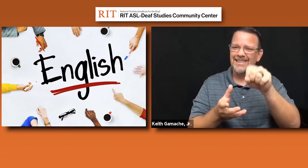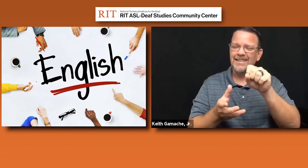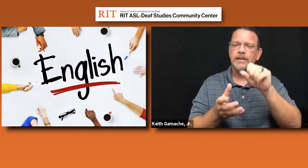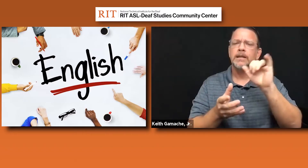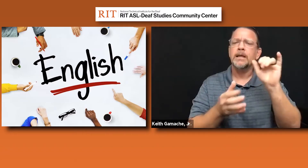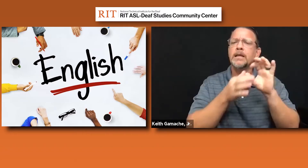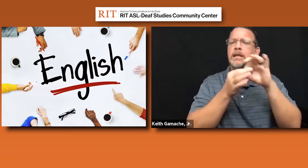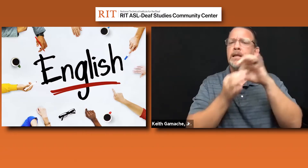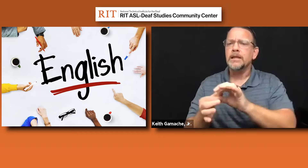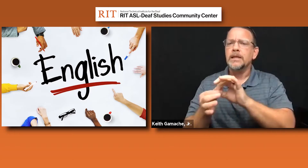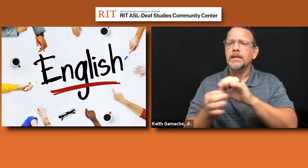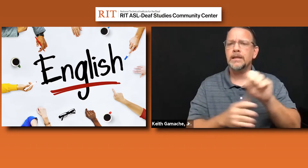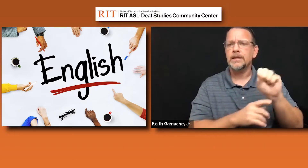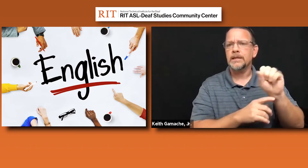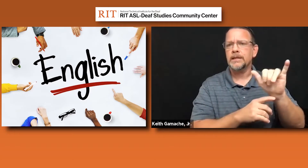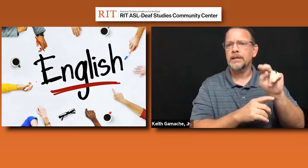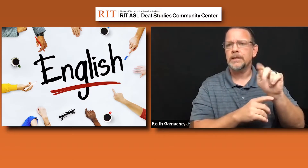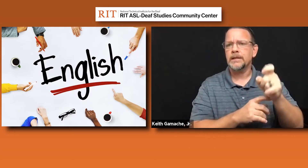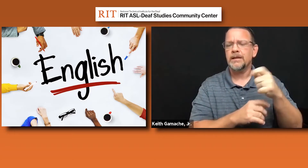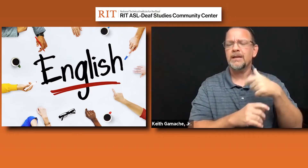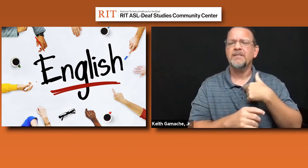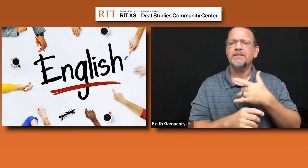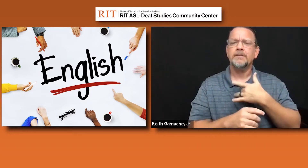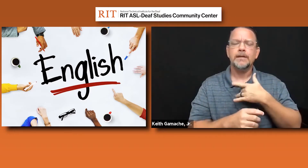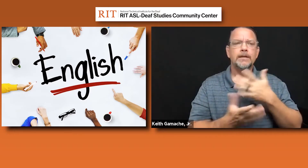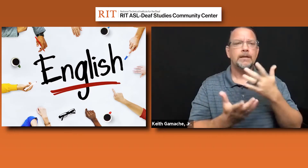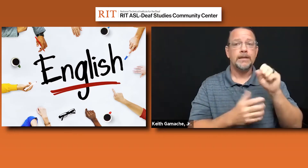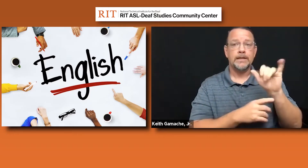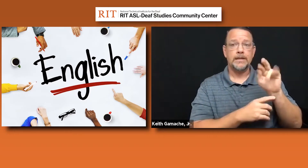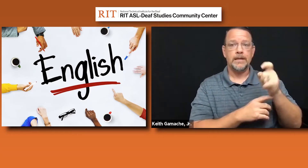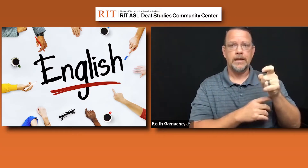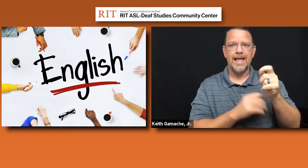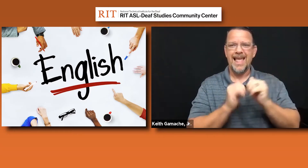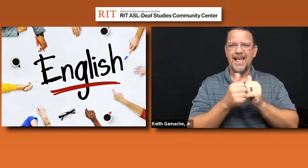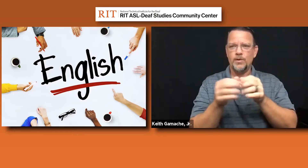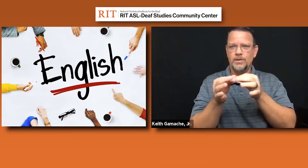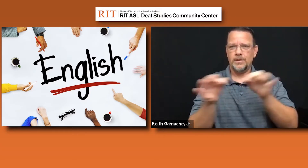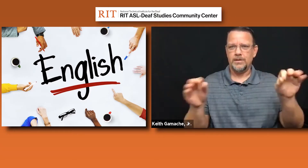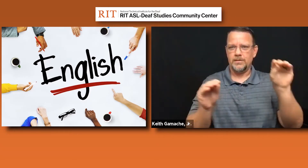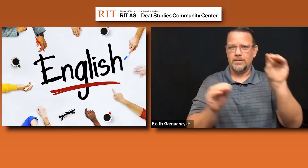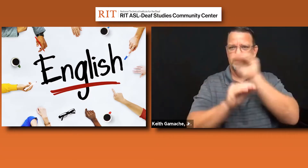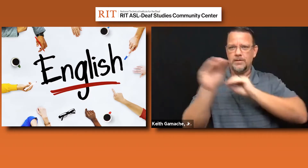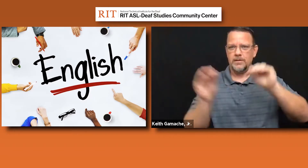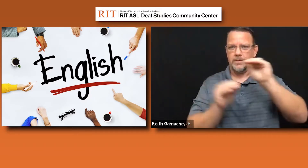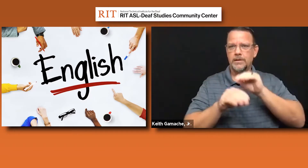but it actually will be broken down at a syntax level, but the syntax component is about